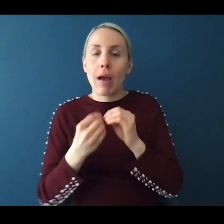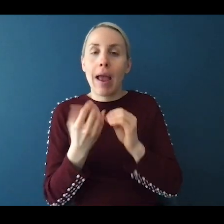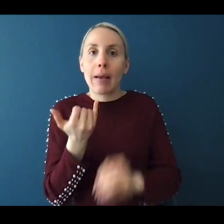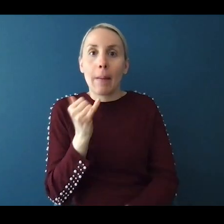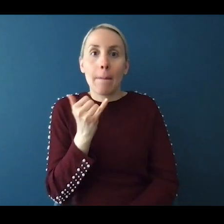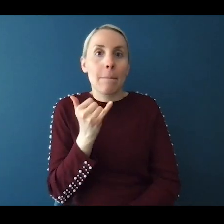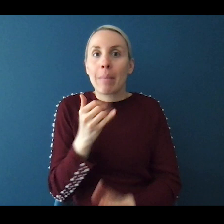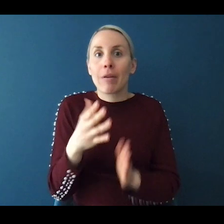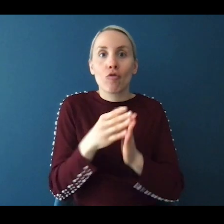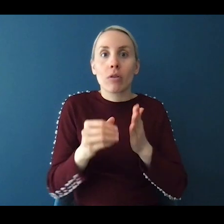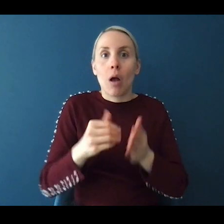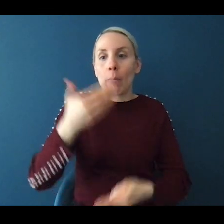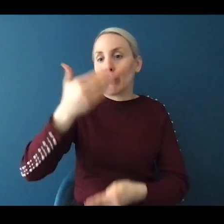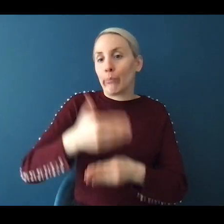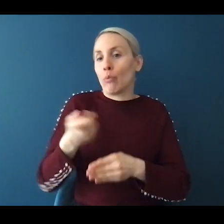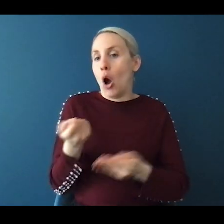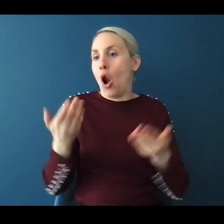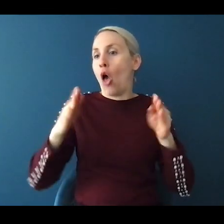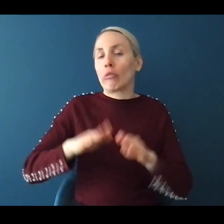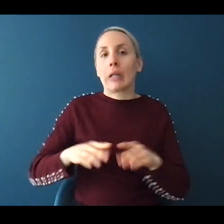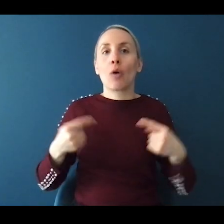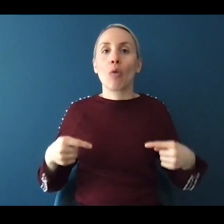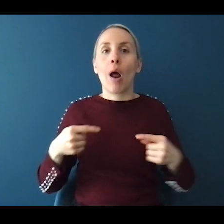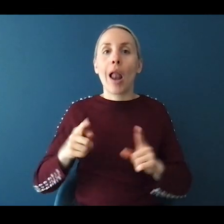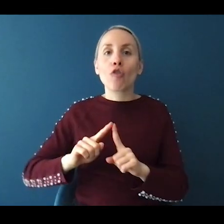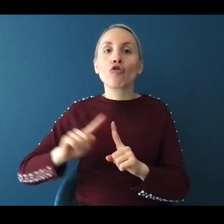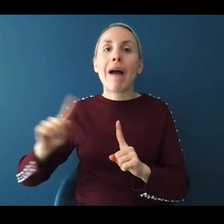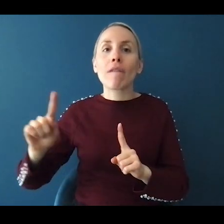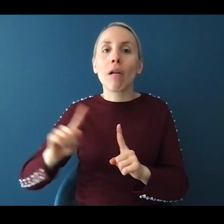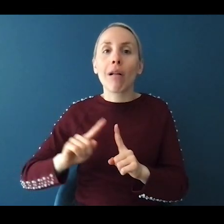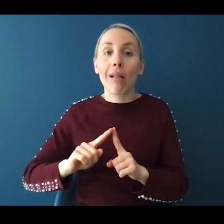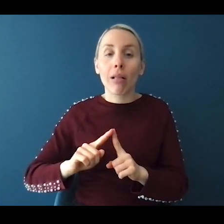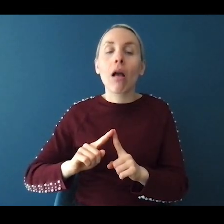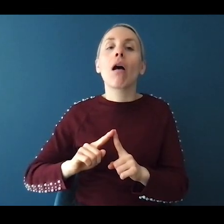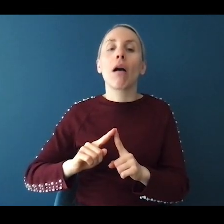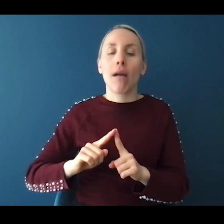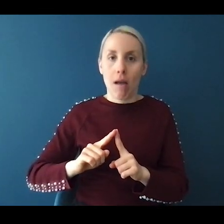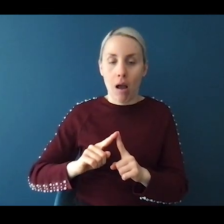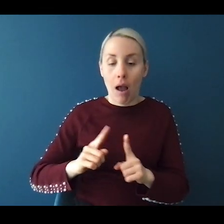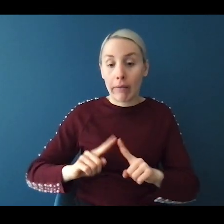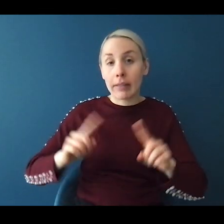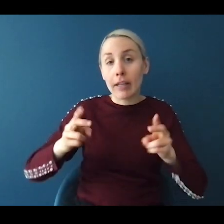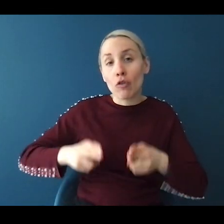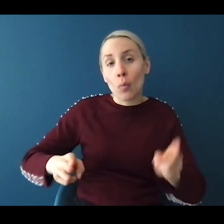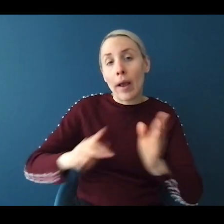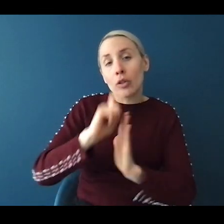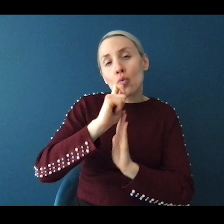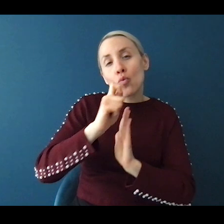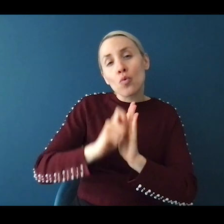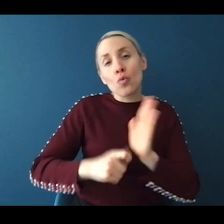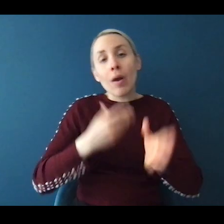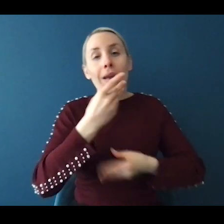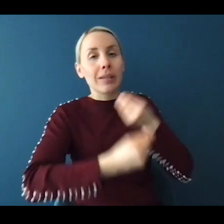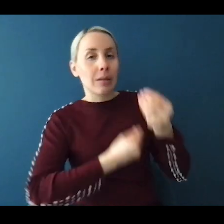things like travel are more challenging or um connections in person. Yeah I totally agree